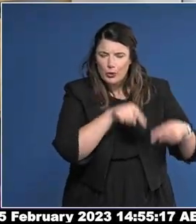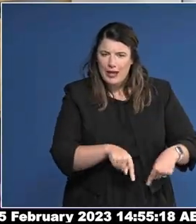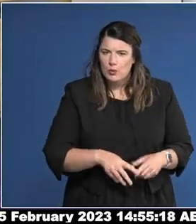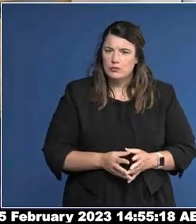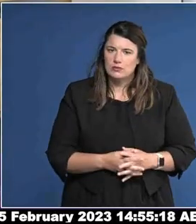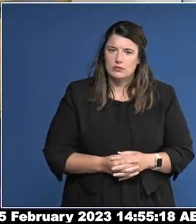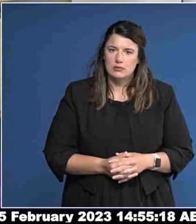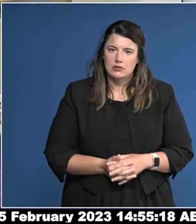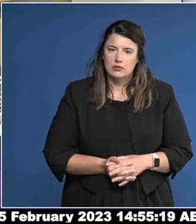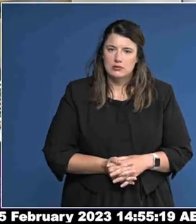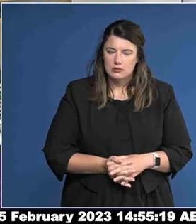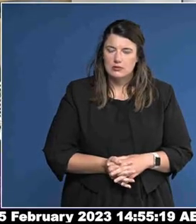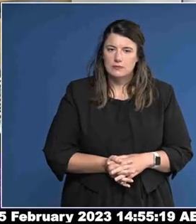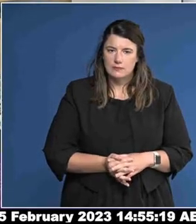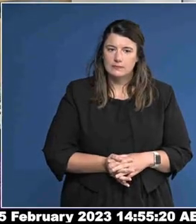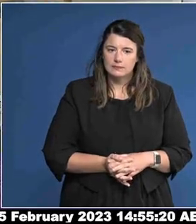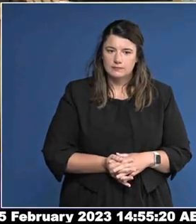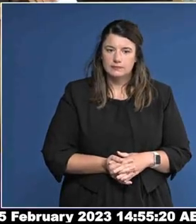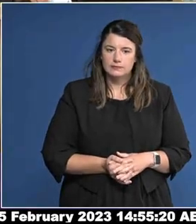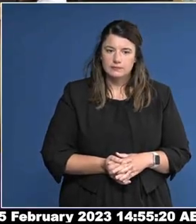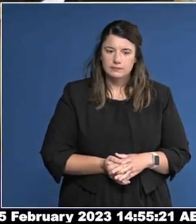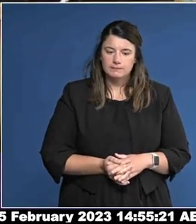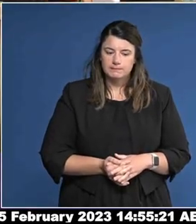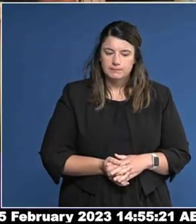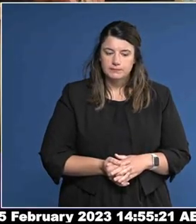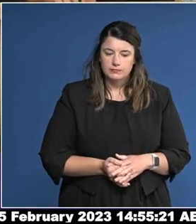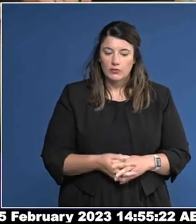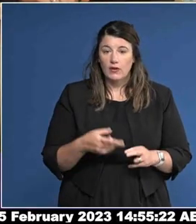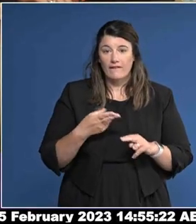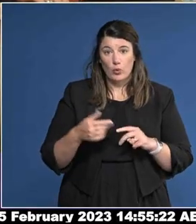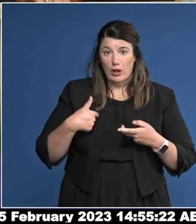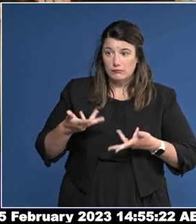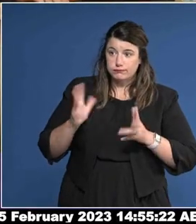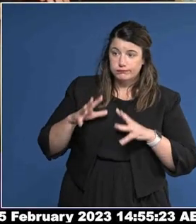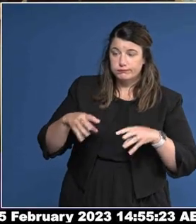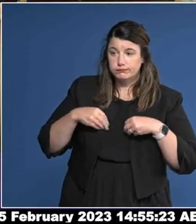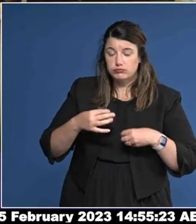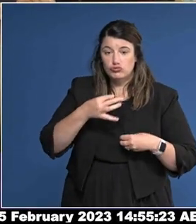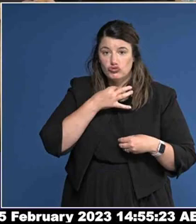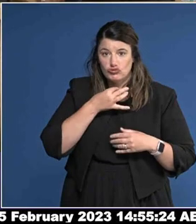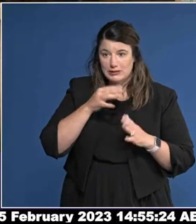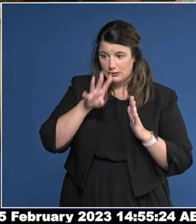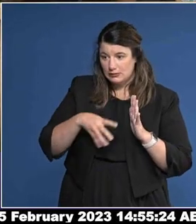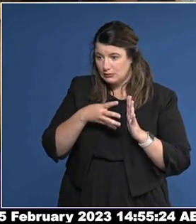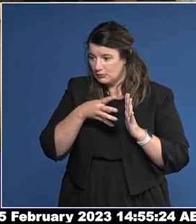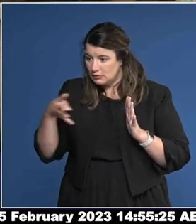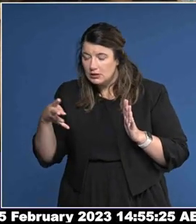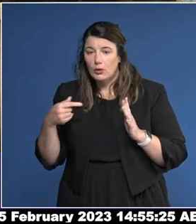So in our risk appetite statement, we do articulate that in relation to client